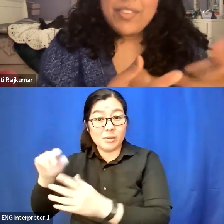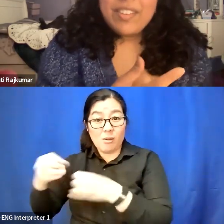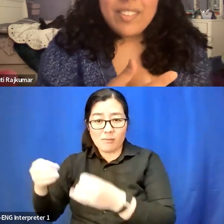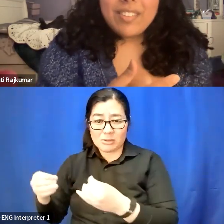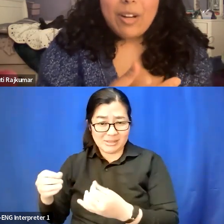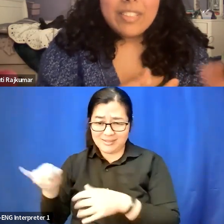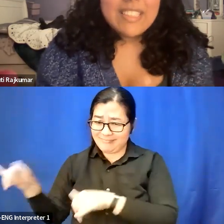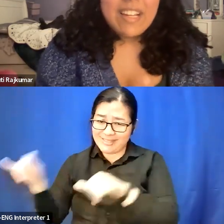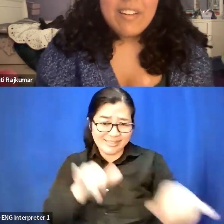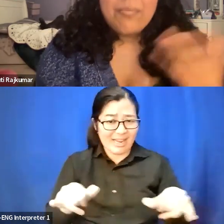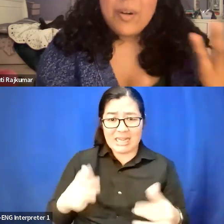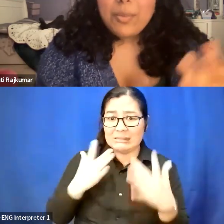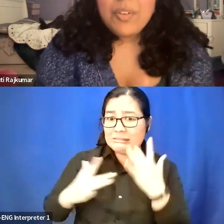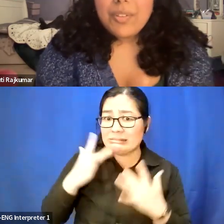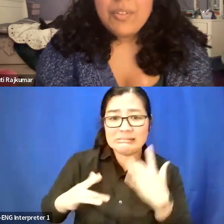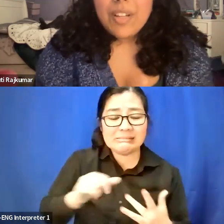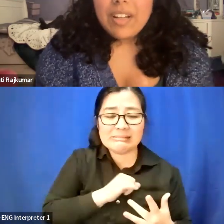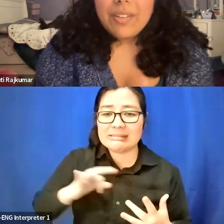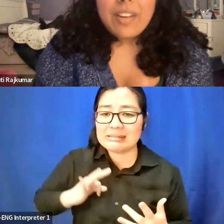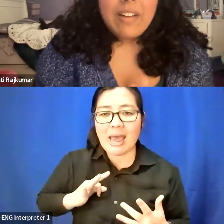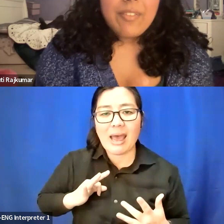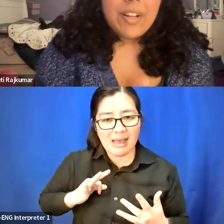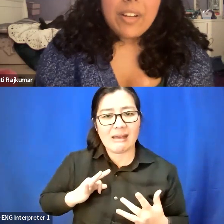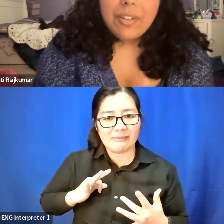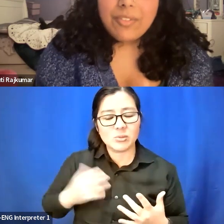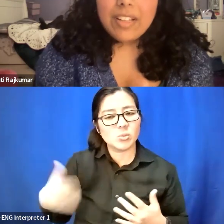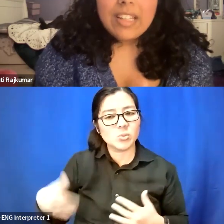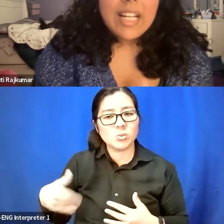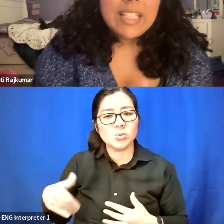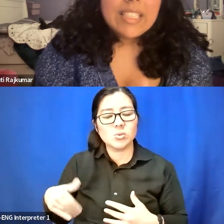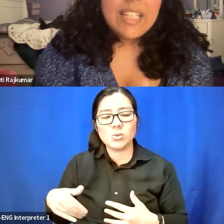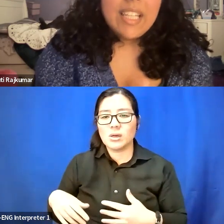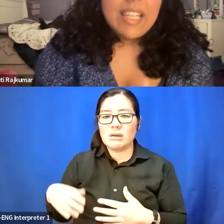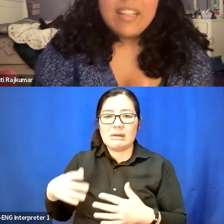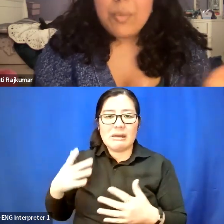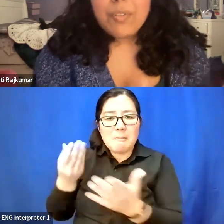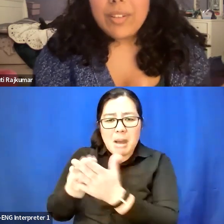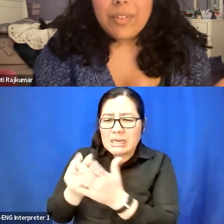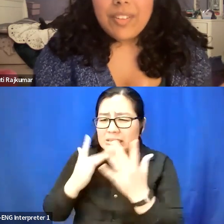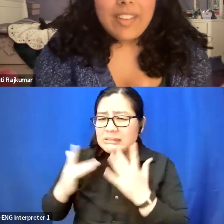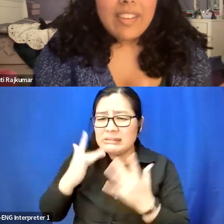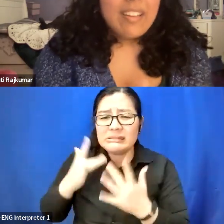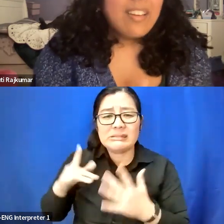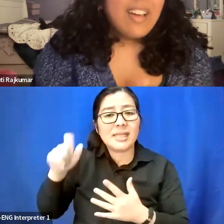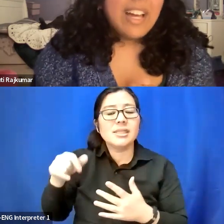services office, ours was also very understaffed, very underfunded, and they needed more resources, I think.